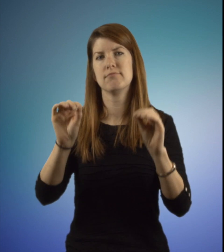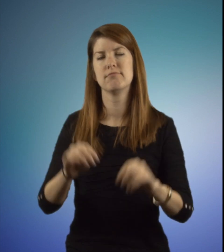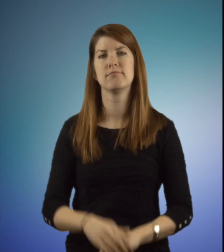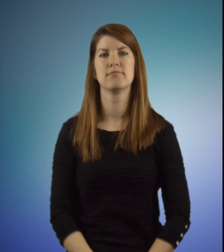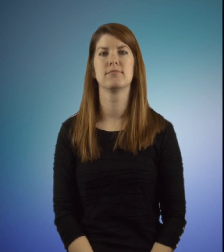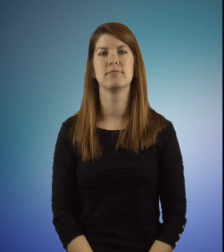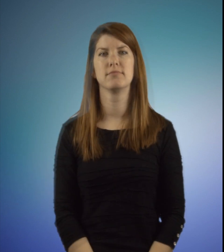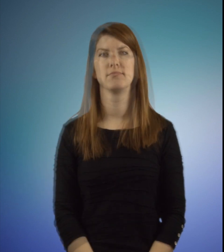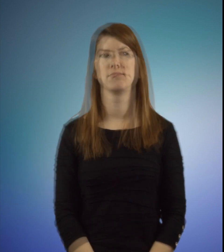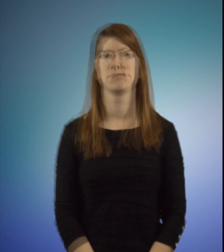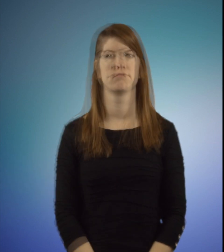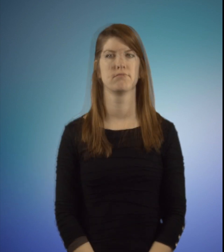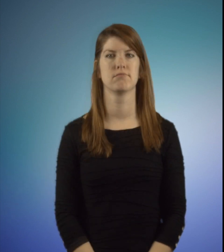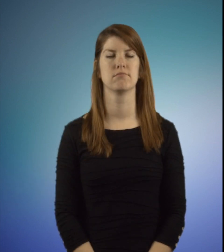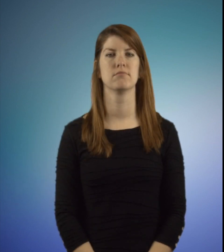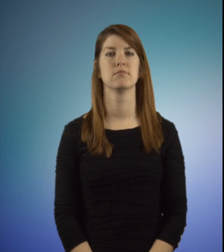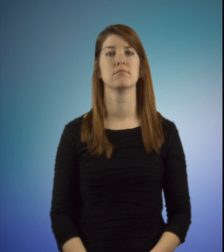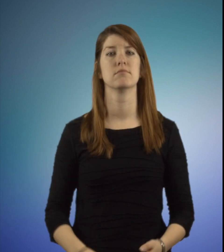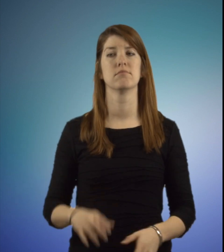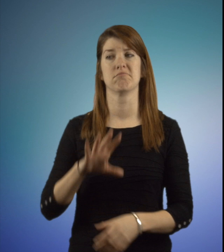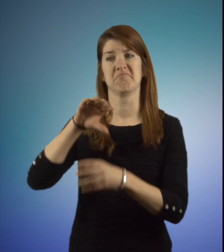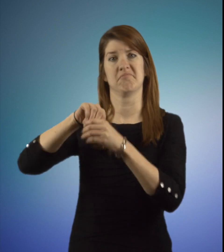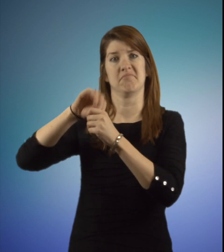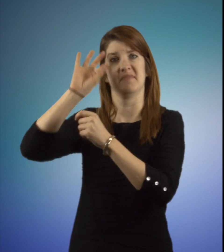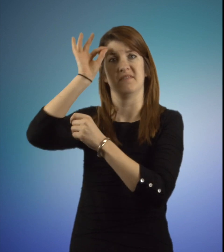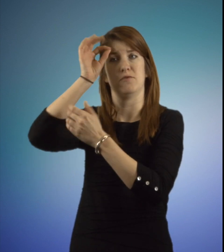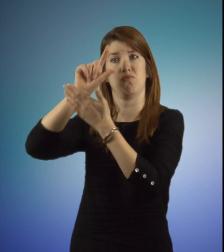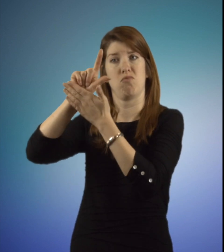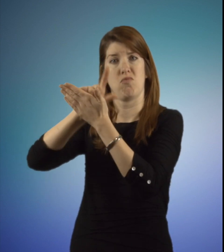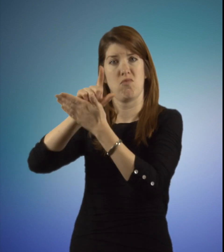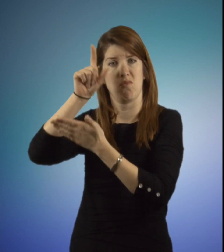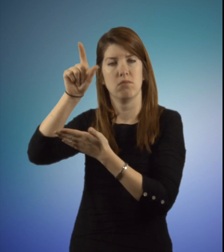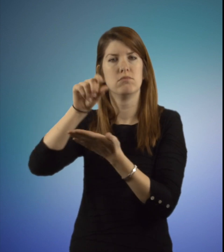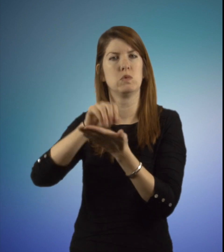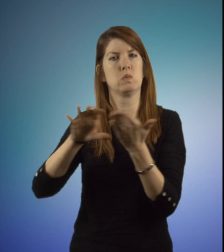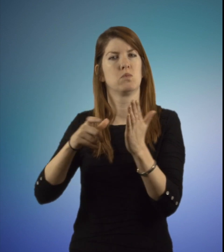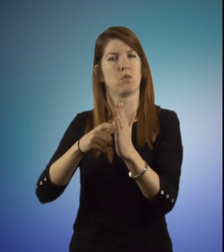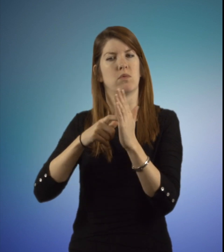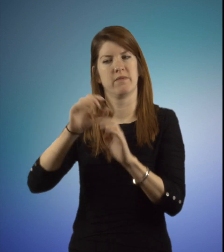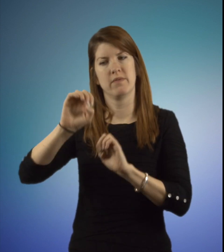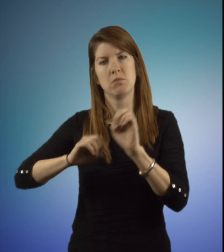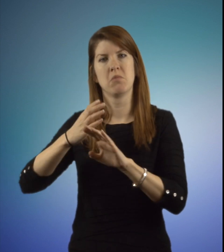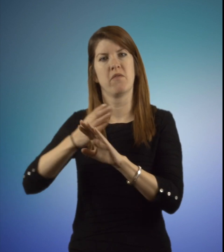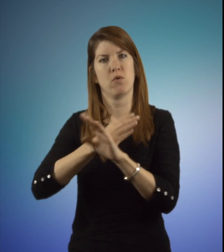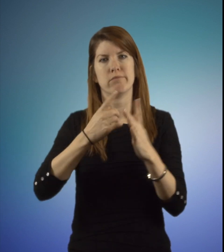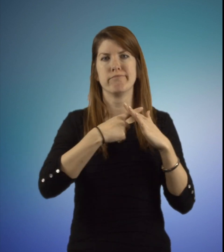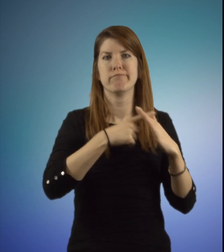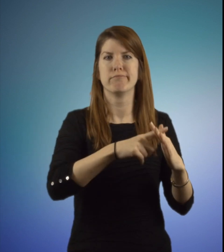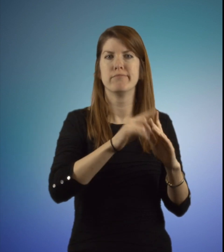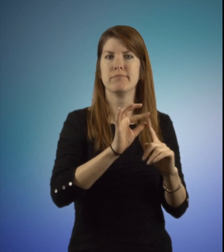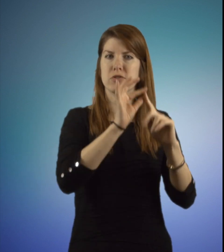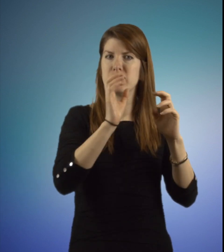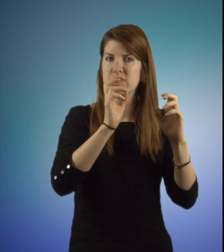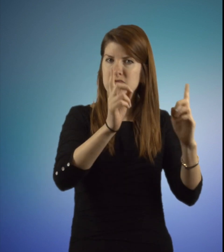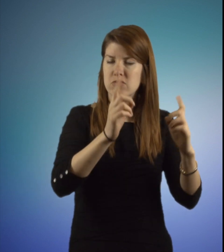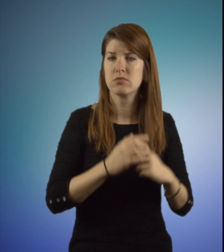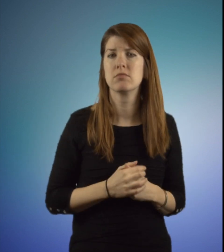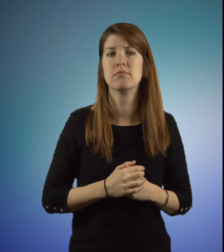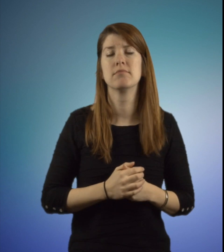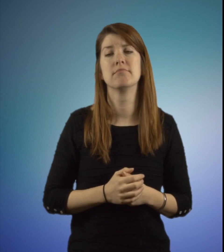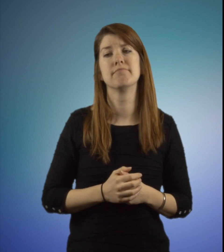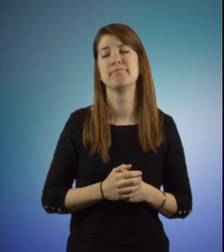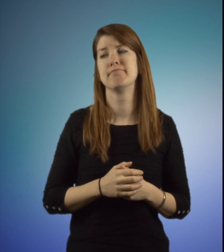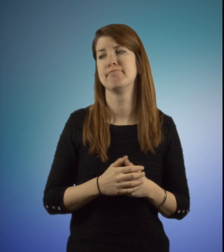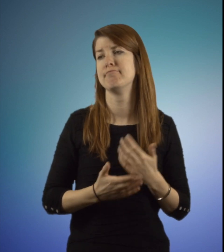Under our federal law, students must be evaluated before entering special education.